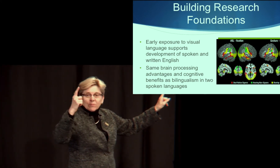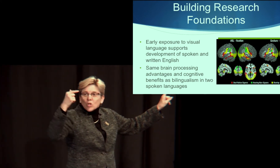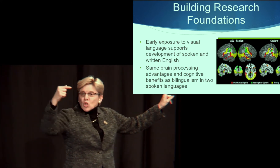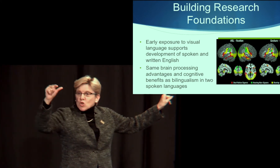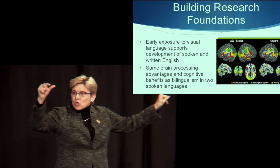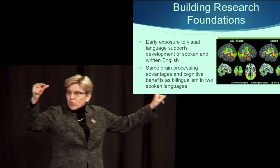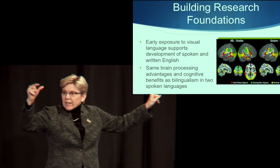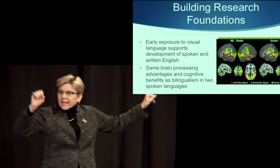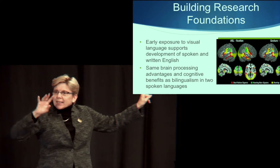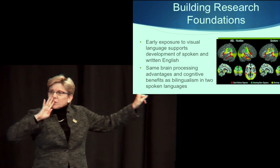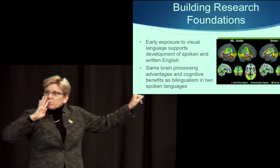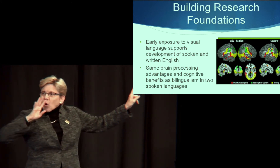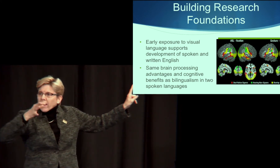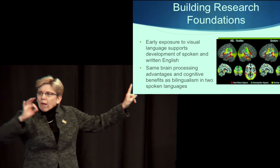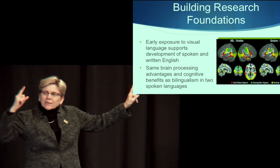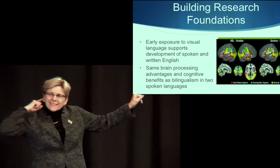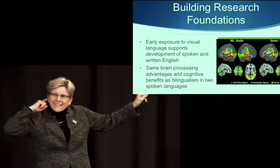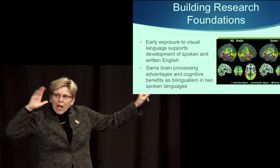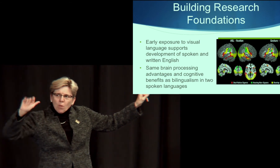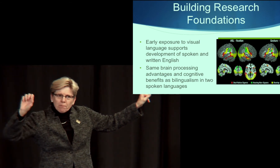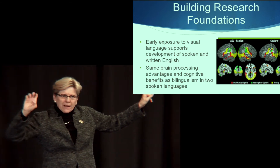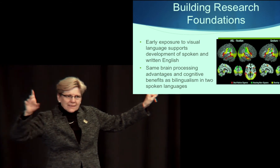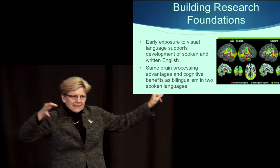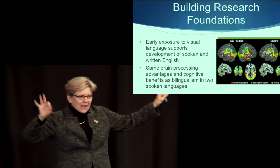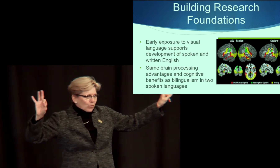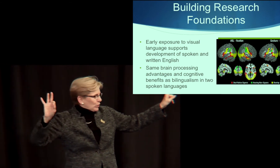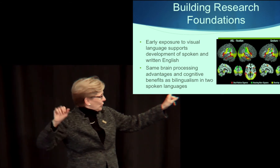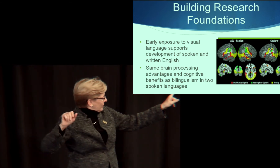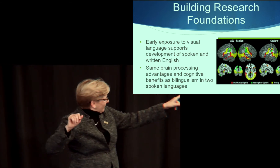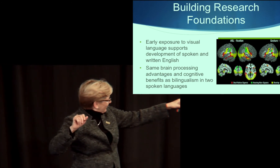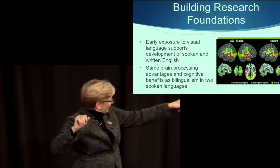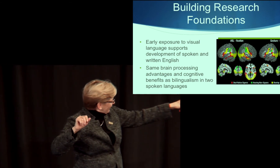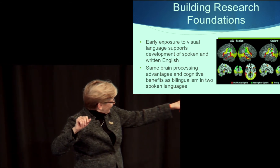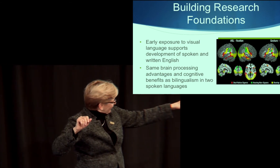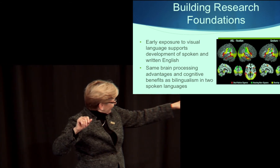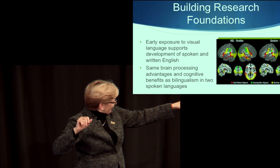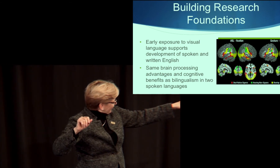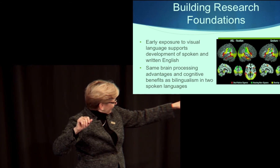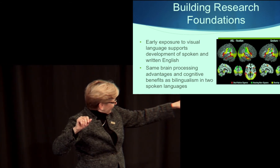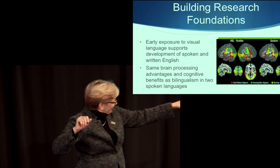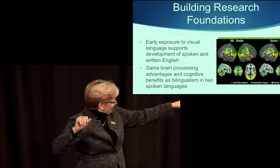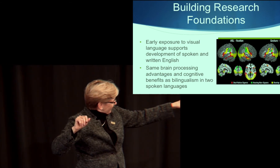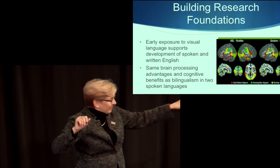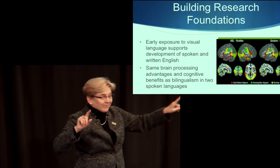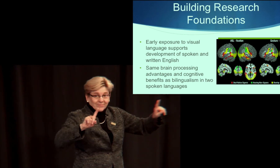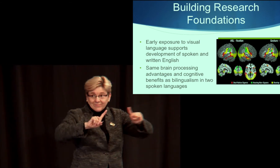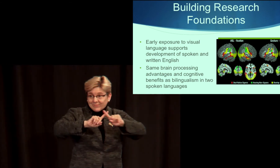and the green is spoken language or sound-based language exposure.